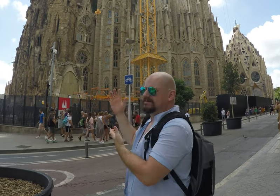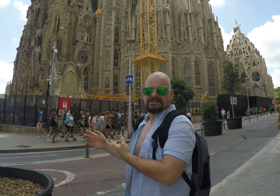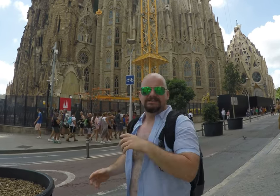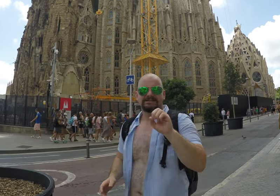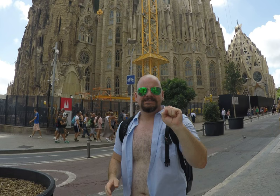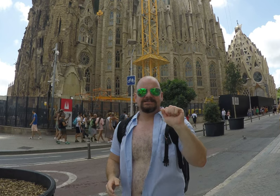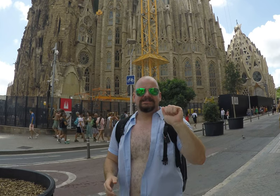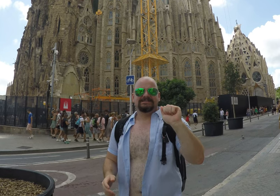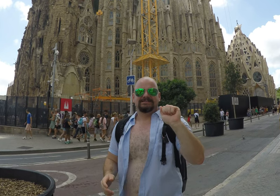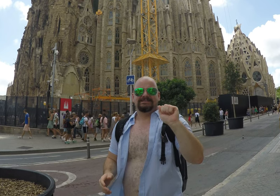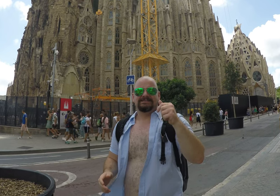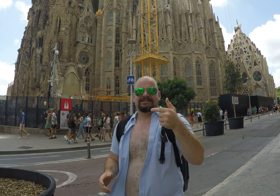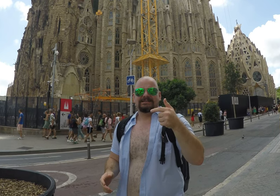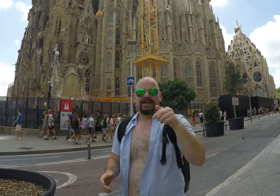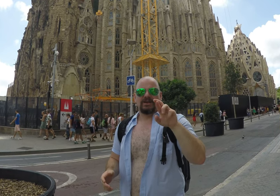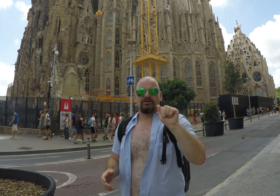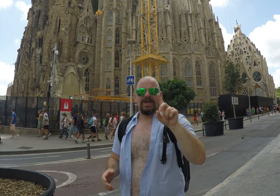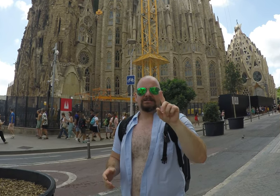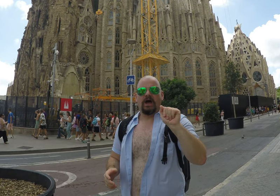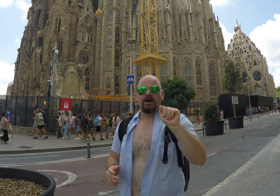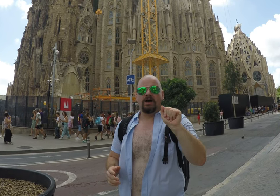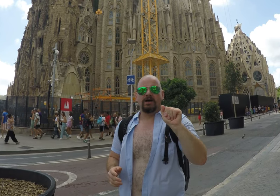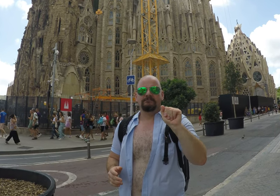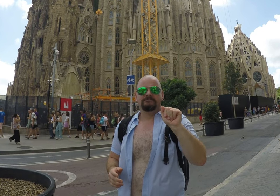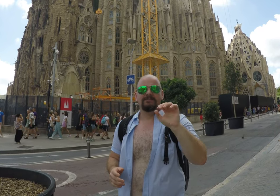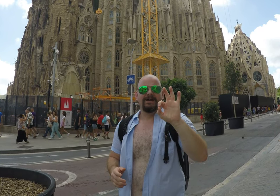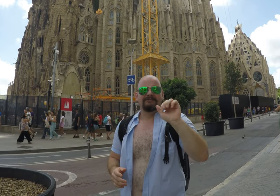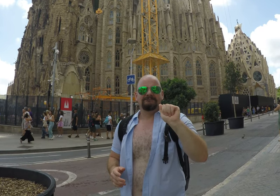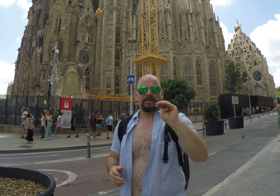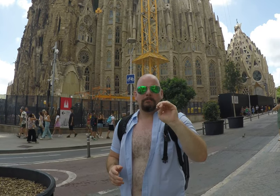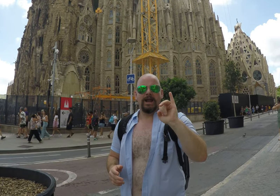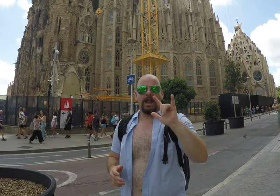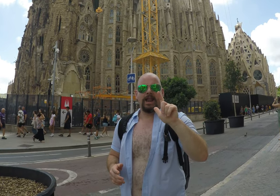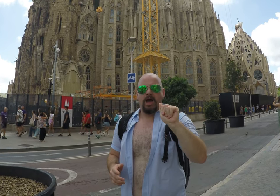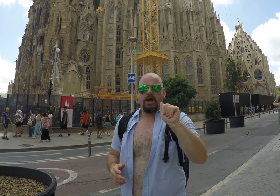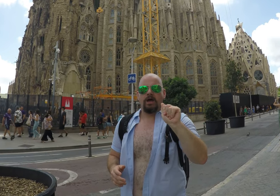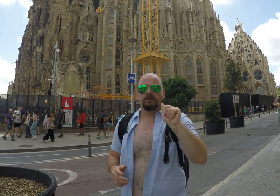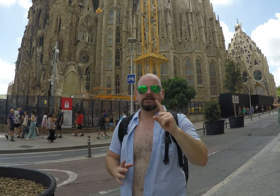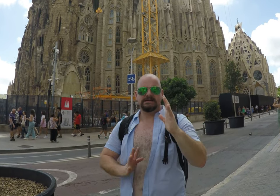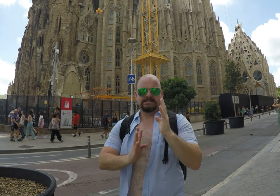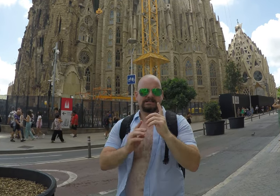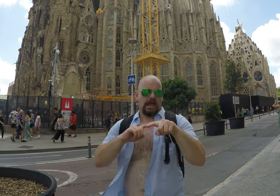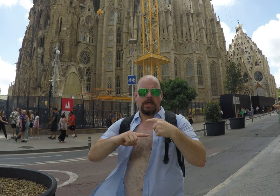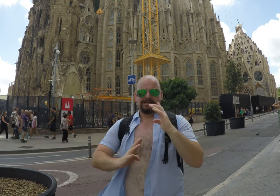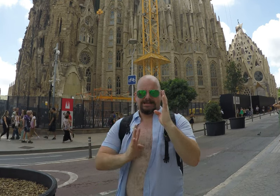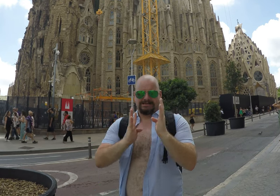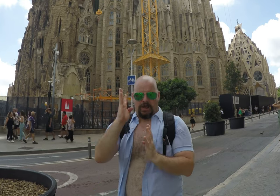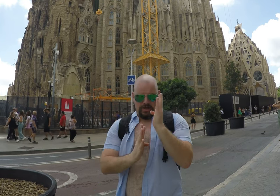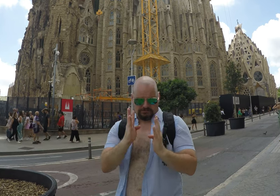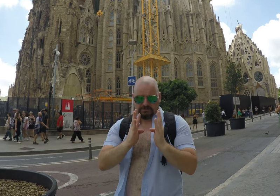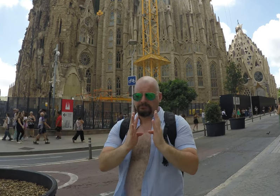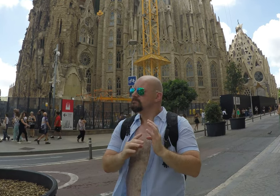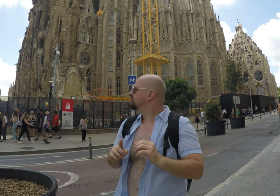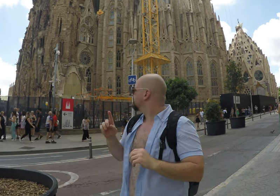Sagrada Família and here is the sign for it.